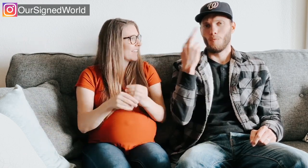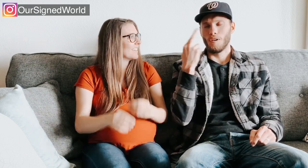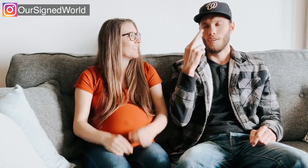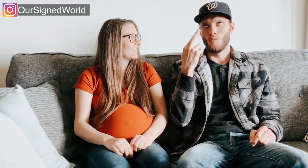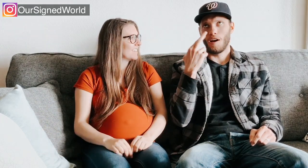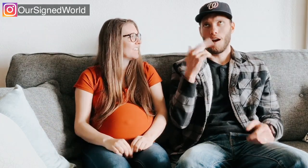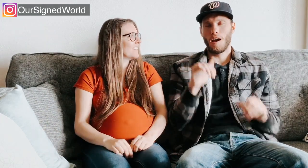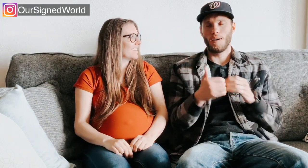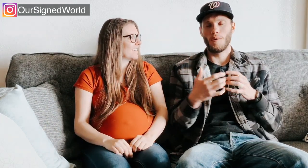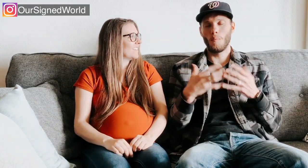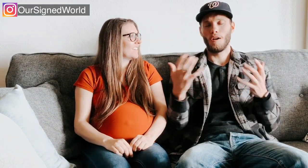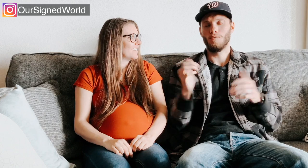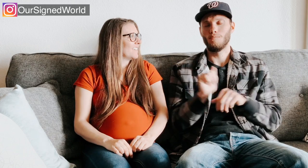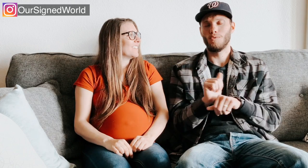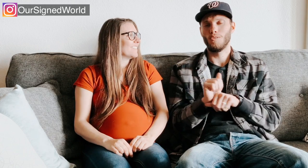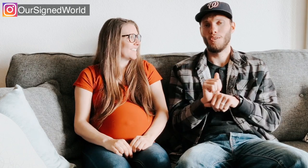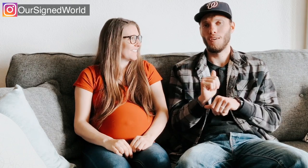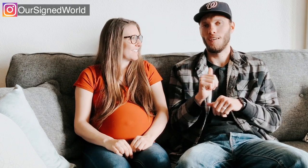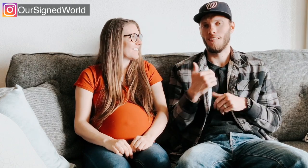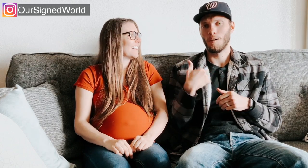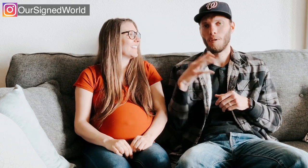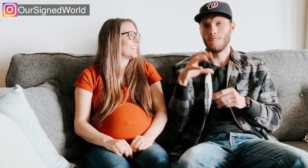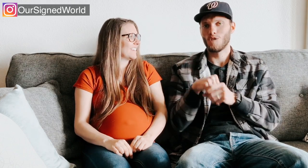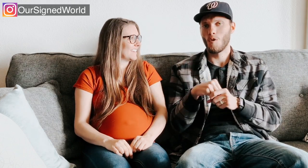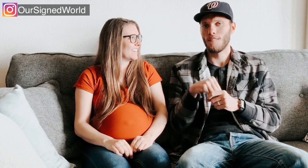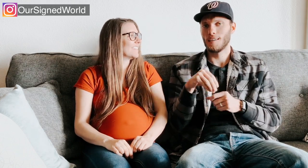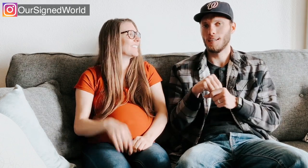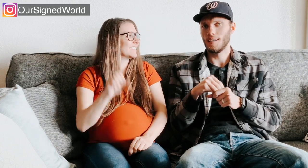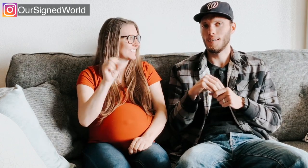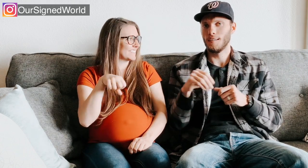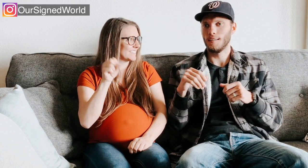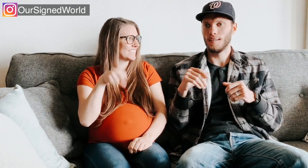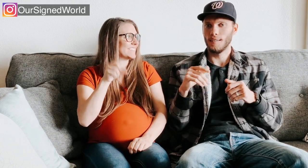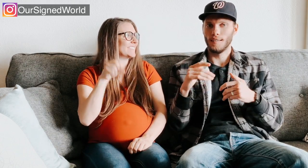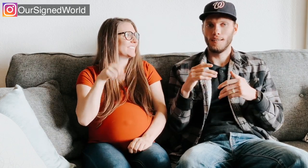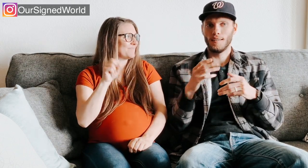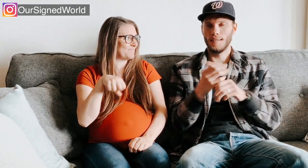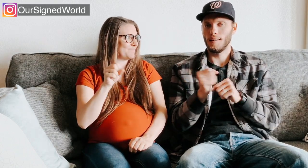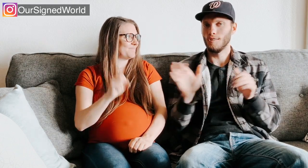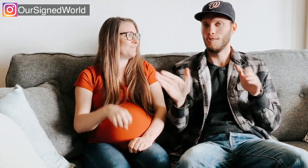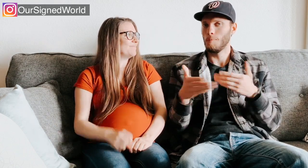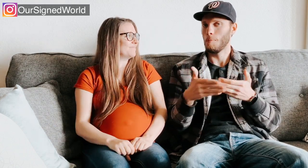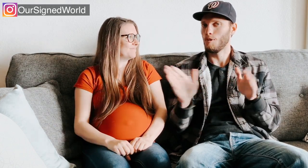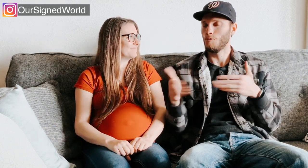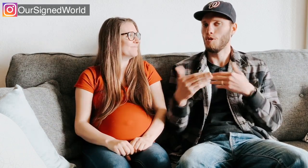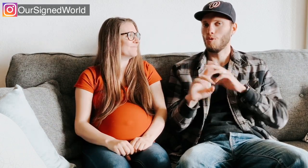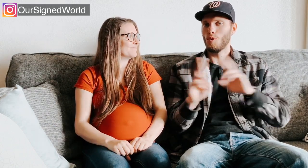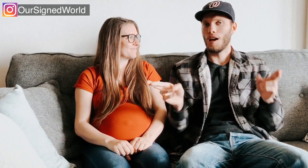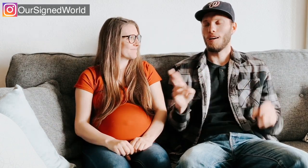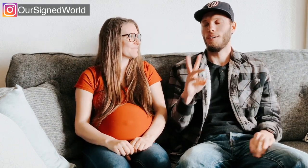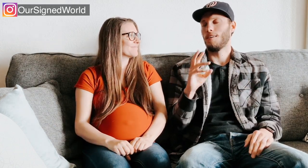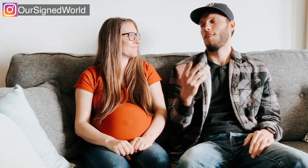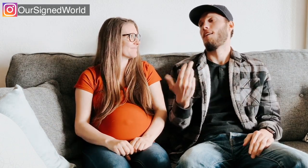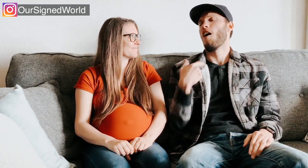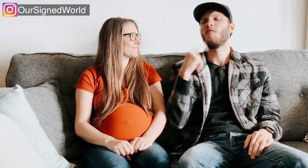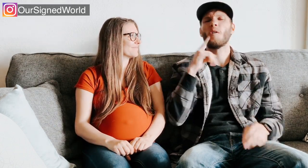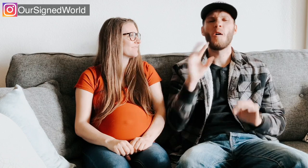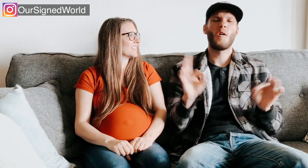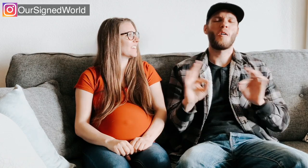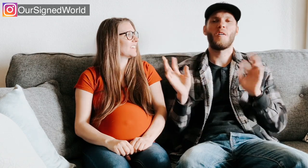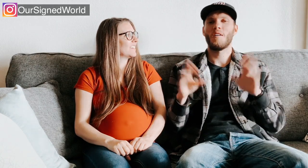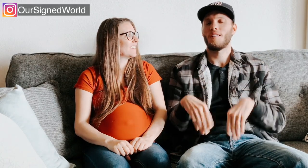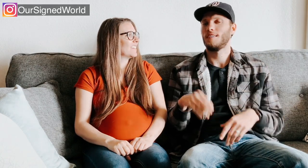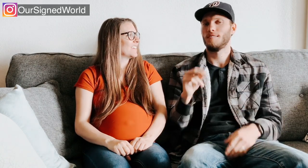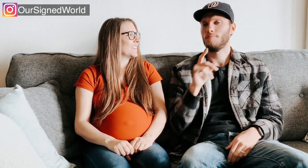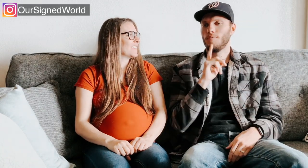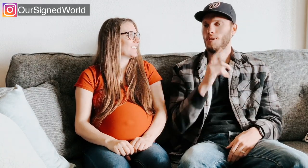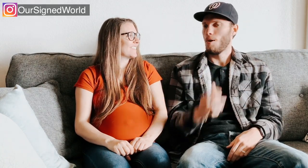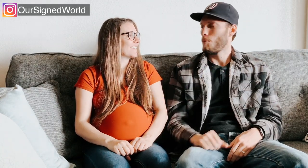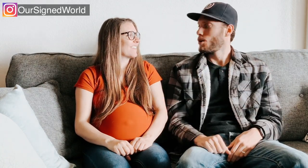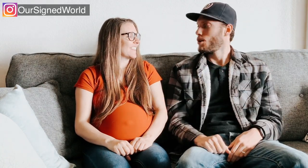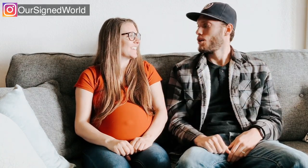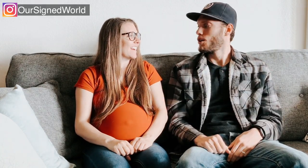I didn't realize how much work is involved in getting the room ready.